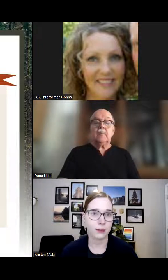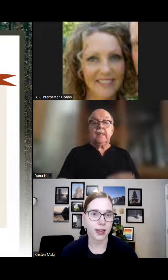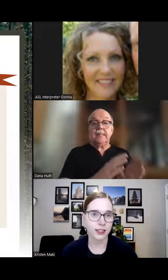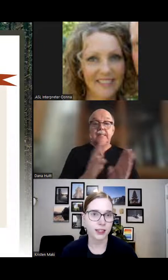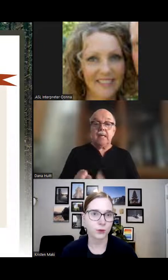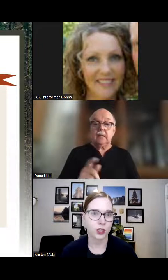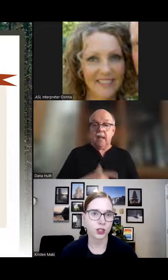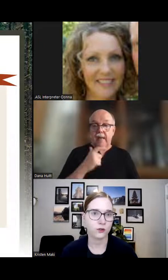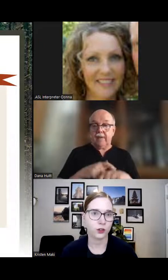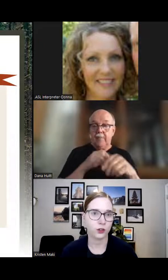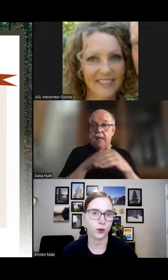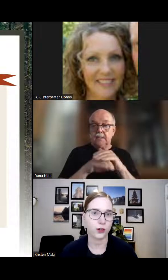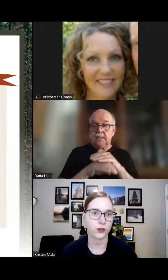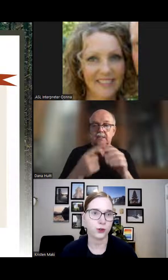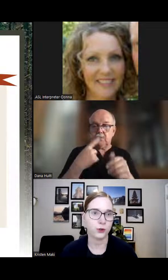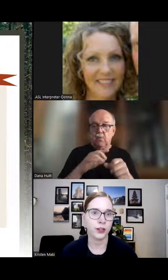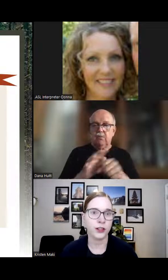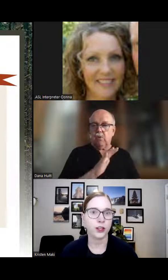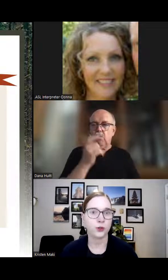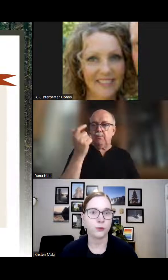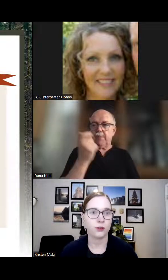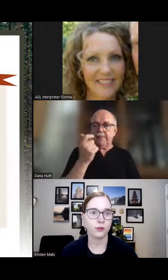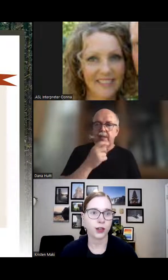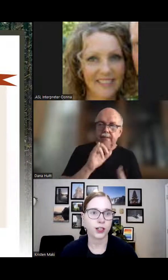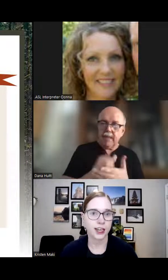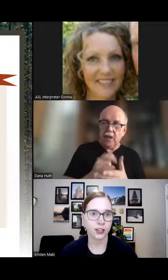if the care receiver qualifies for Medicaid,